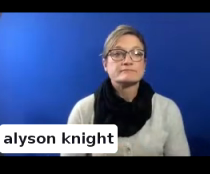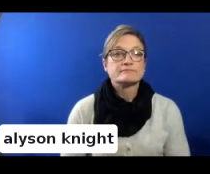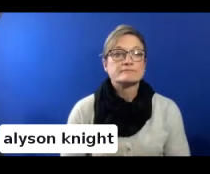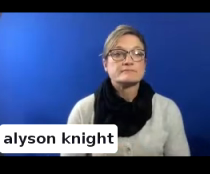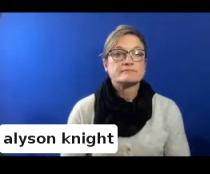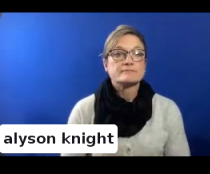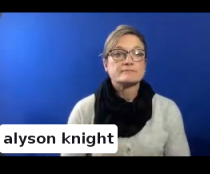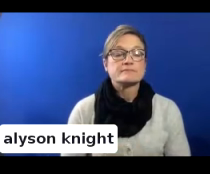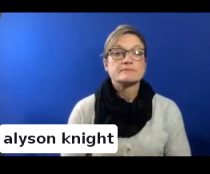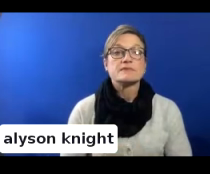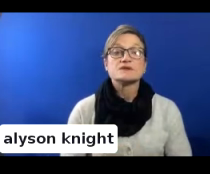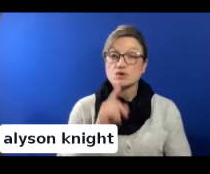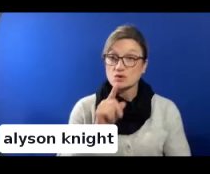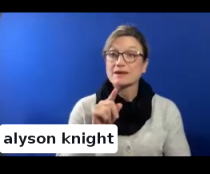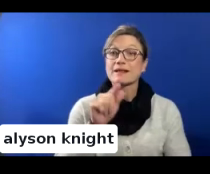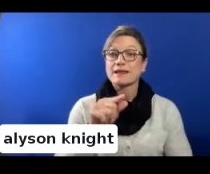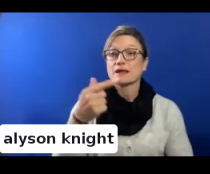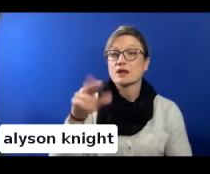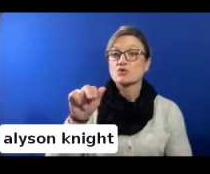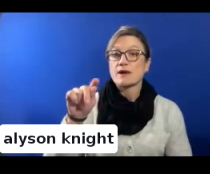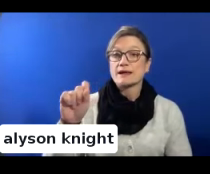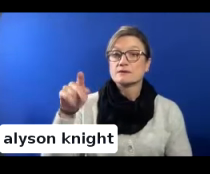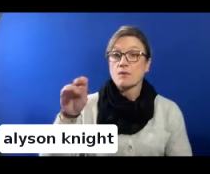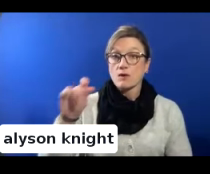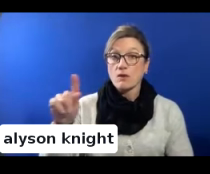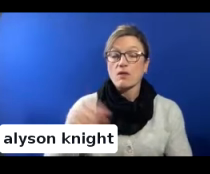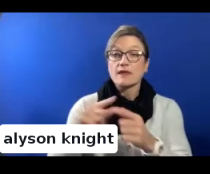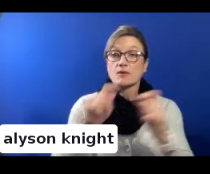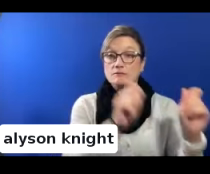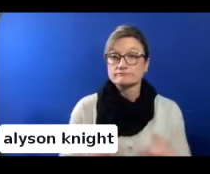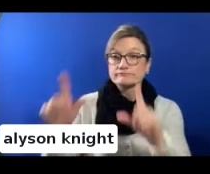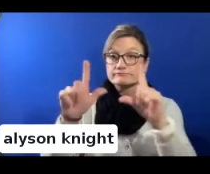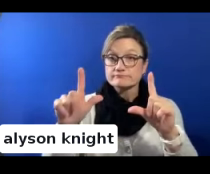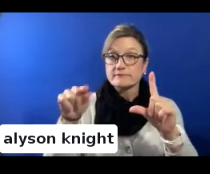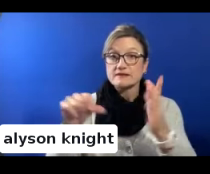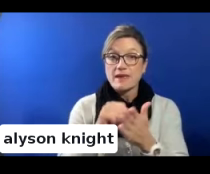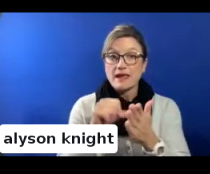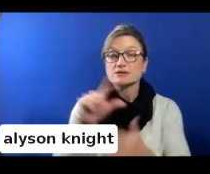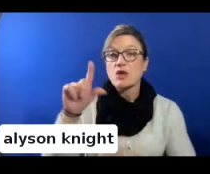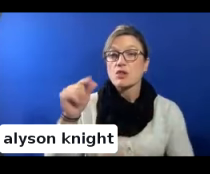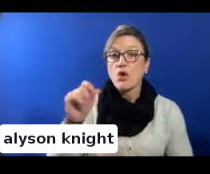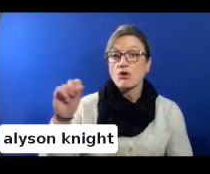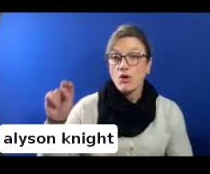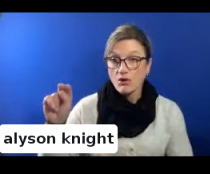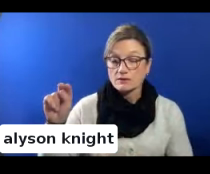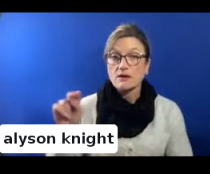By clicking Grants Portal, you will be brought to this page. This is the logon page and on the right-hand side,